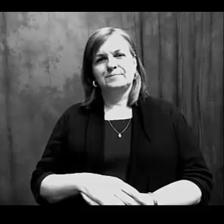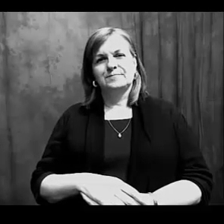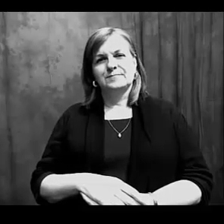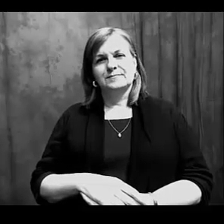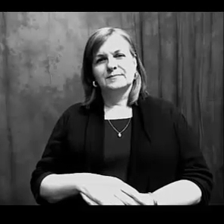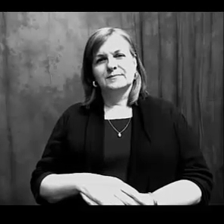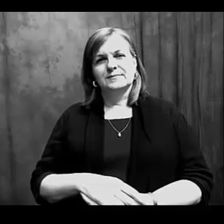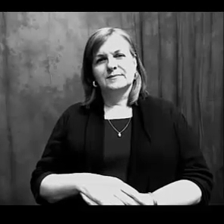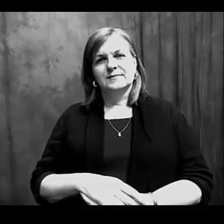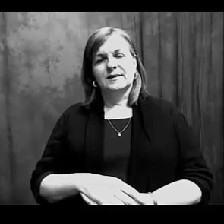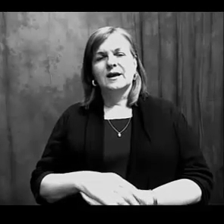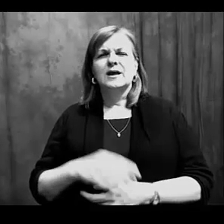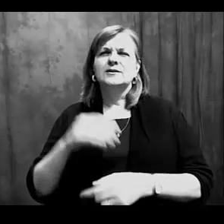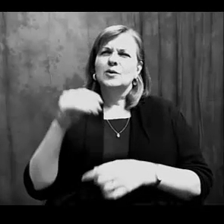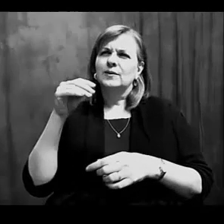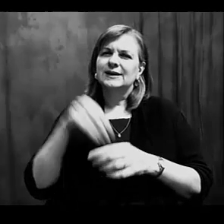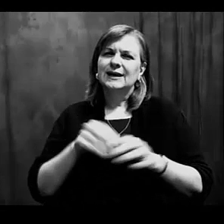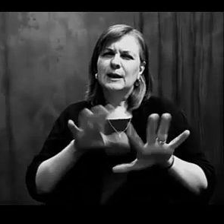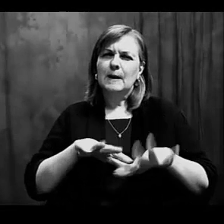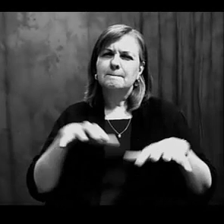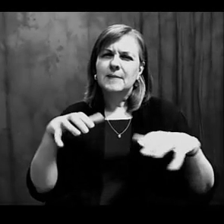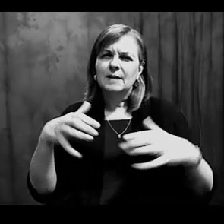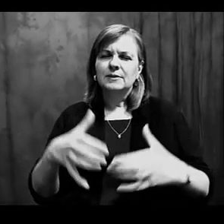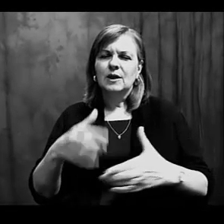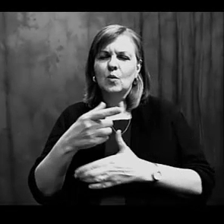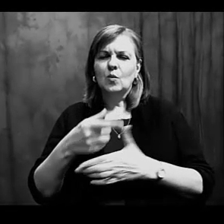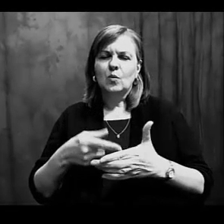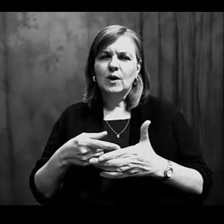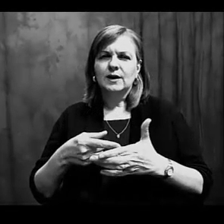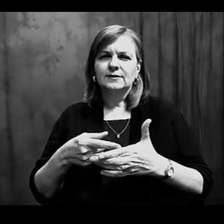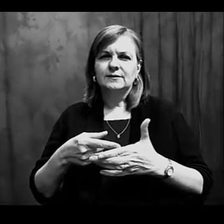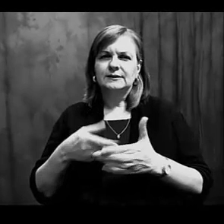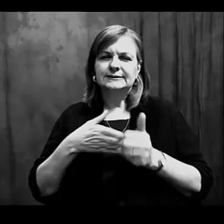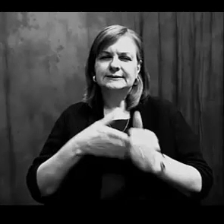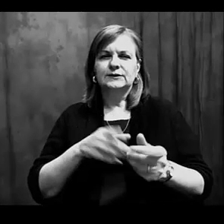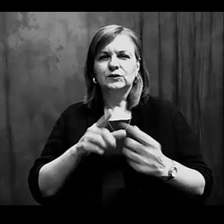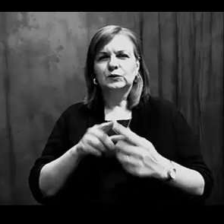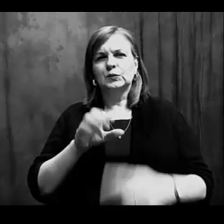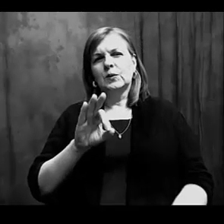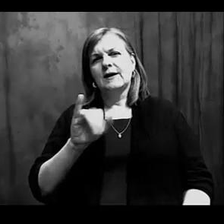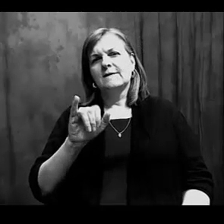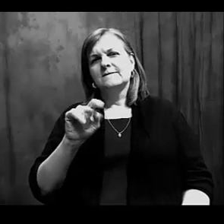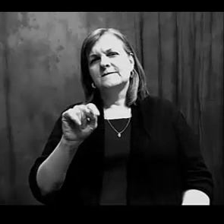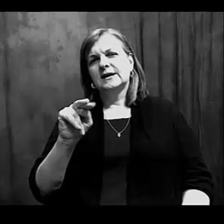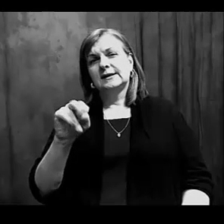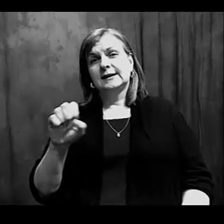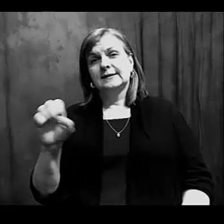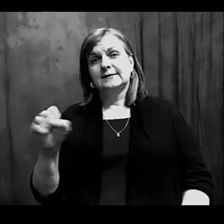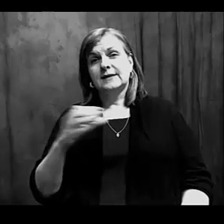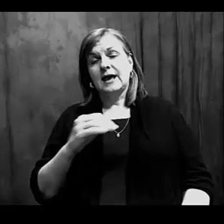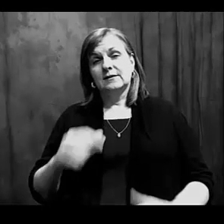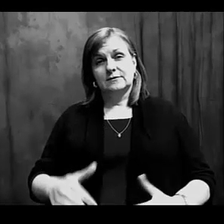is in populations what is it that is diving fitness and survival??